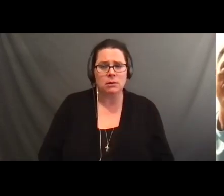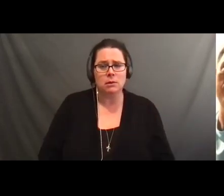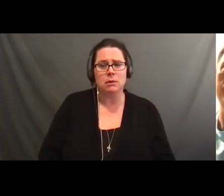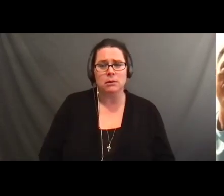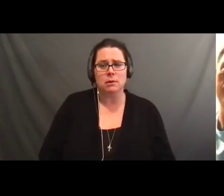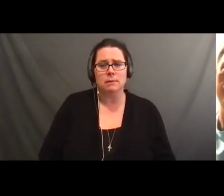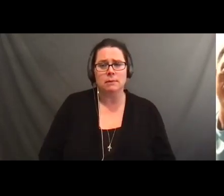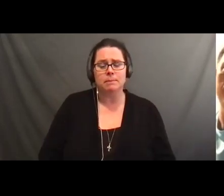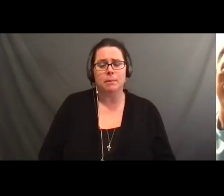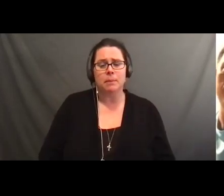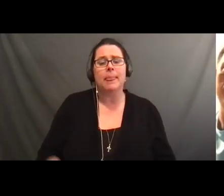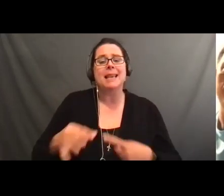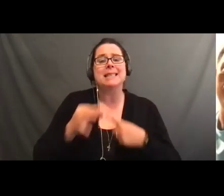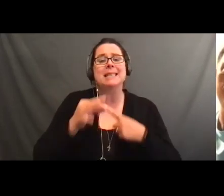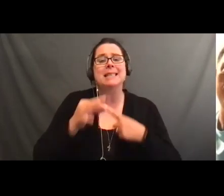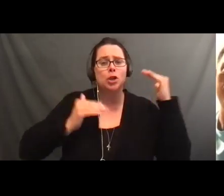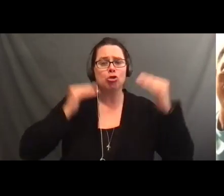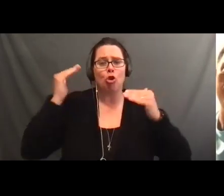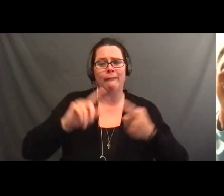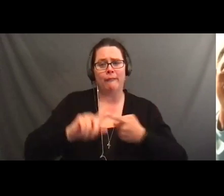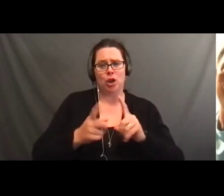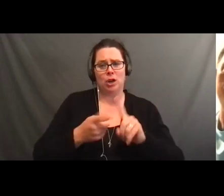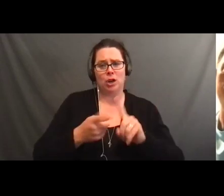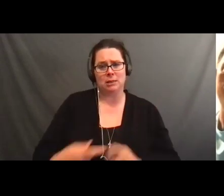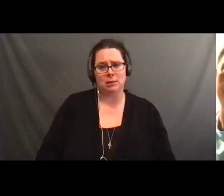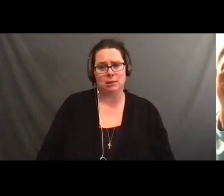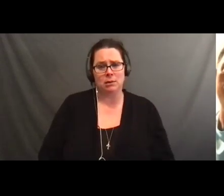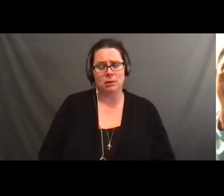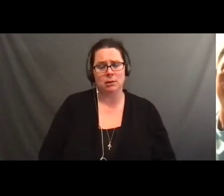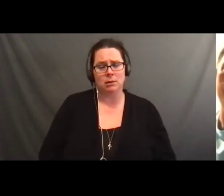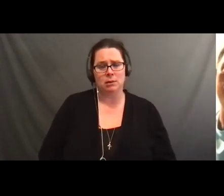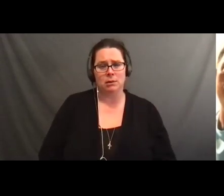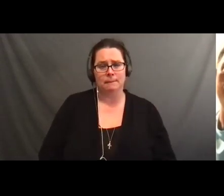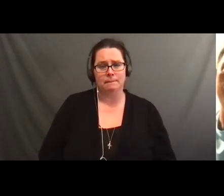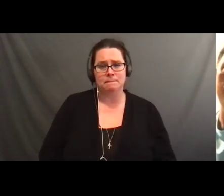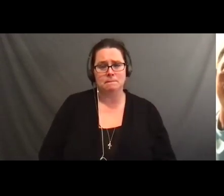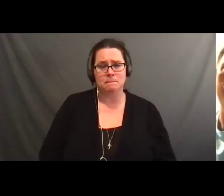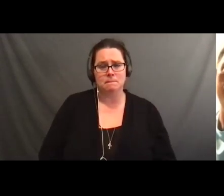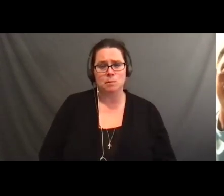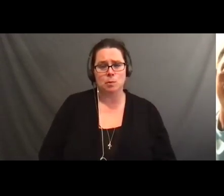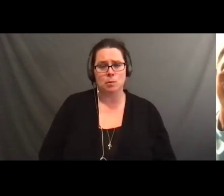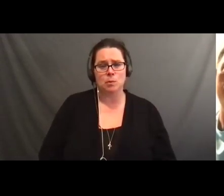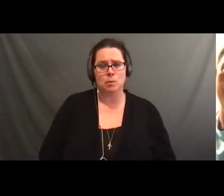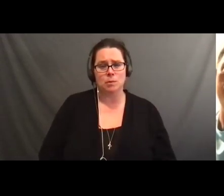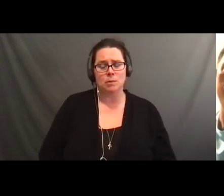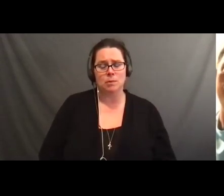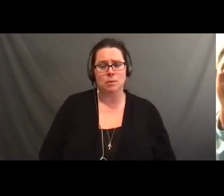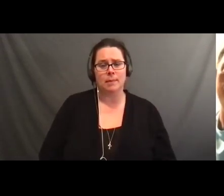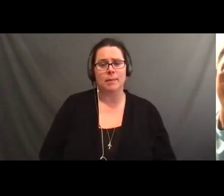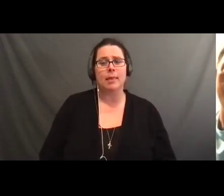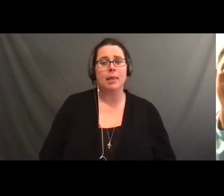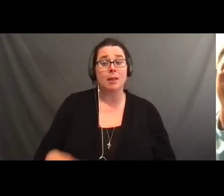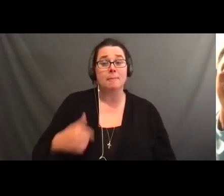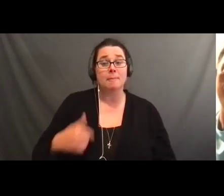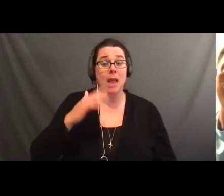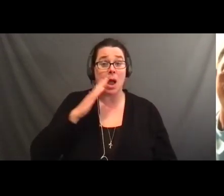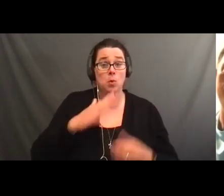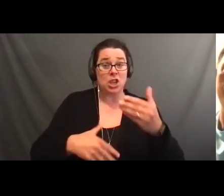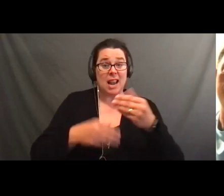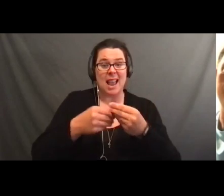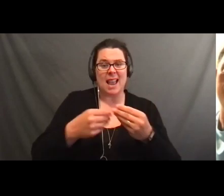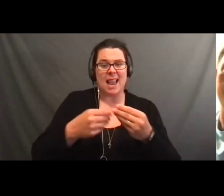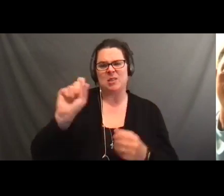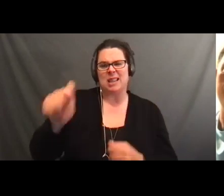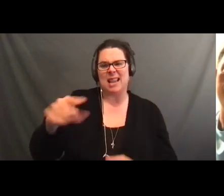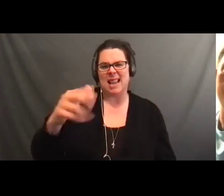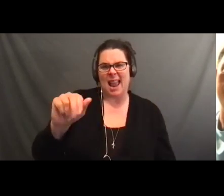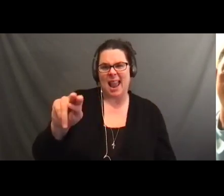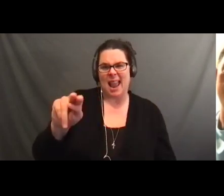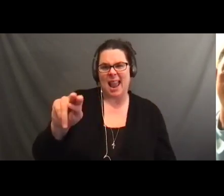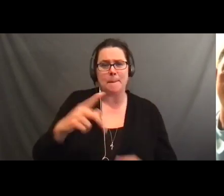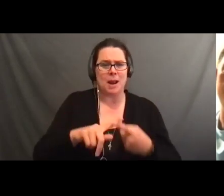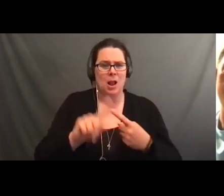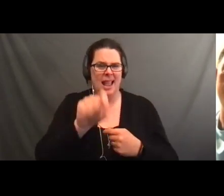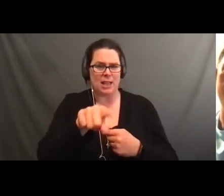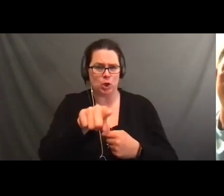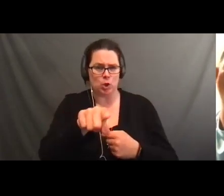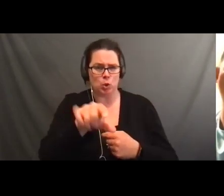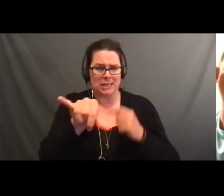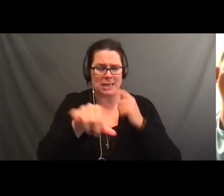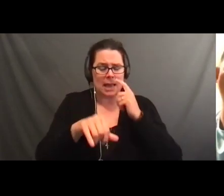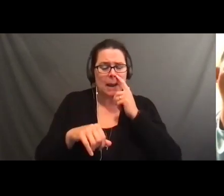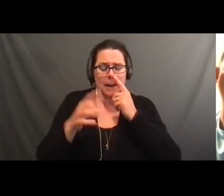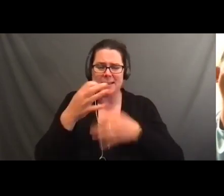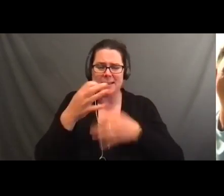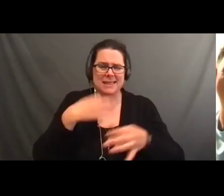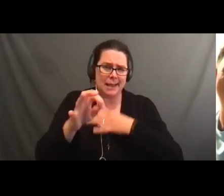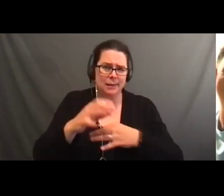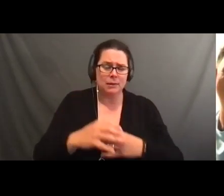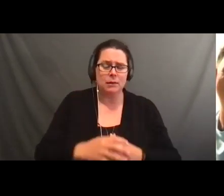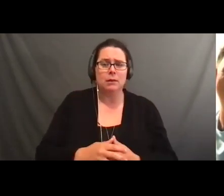Except for adult friends. >> RJ: So I was going to ask Hannah this but